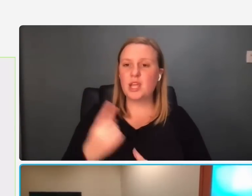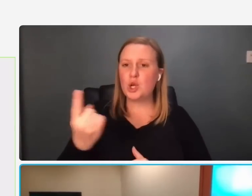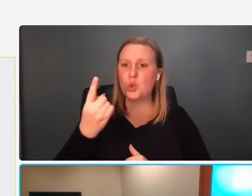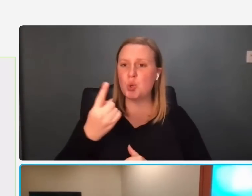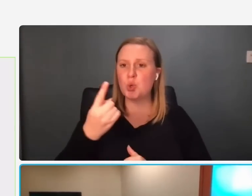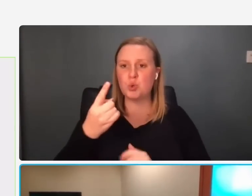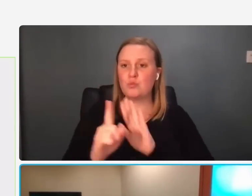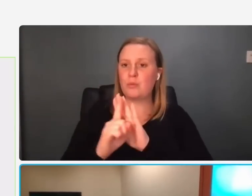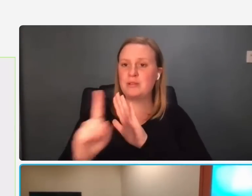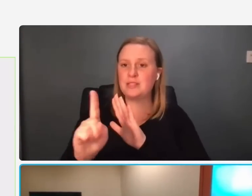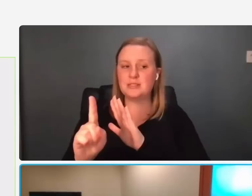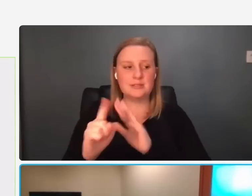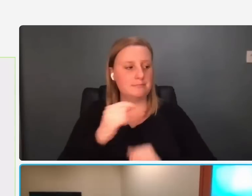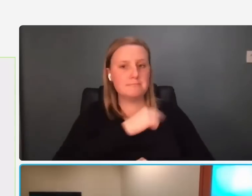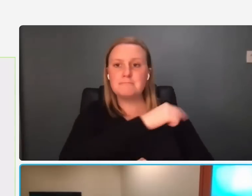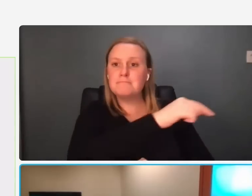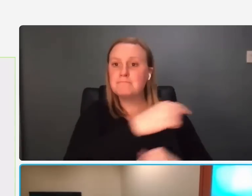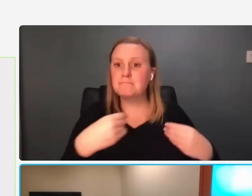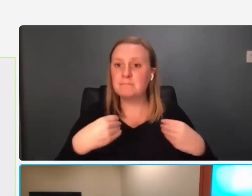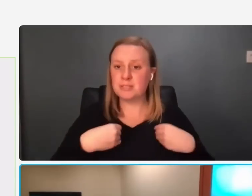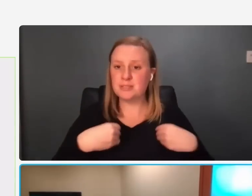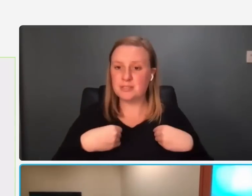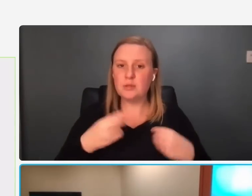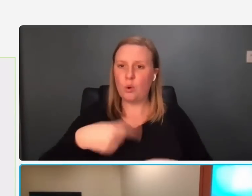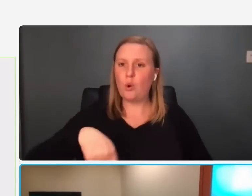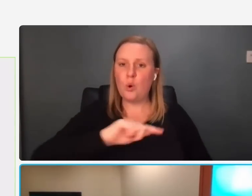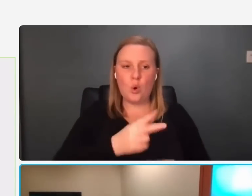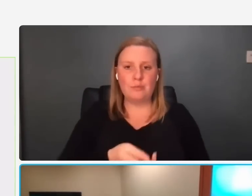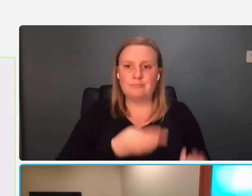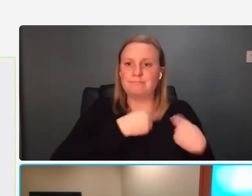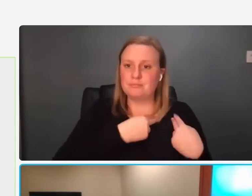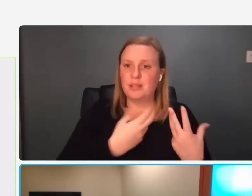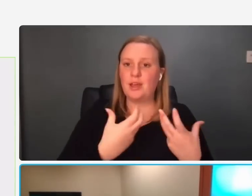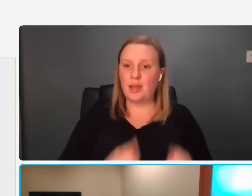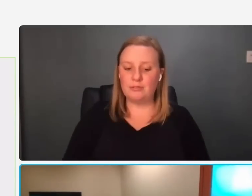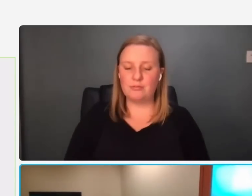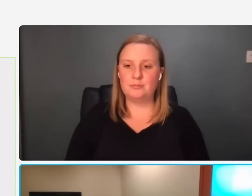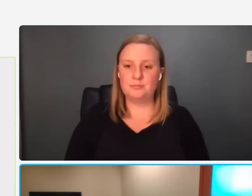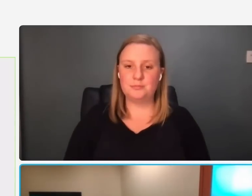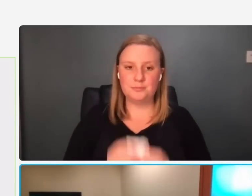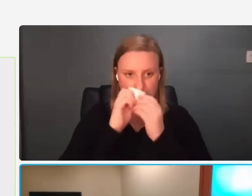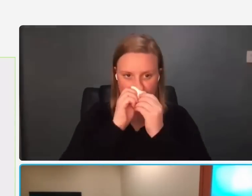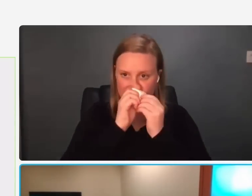This involves proactive ongoing maintenance and continued improvement in regulations in line with evolving best practice and innovation.